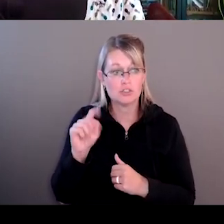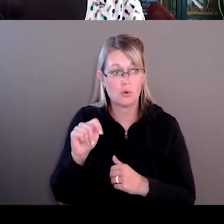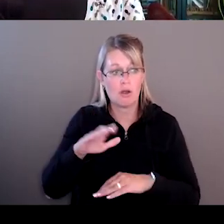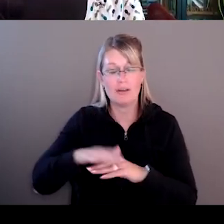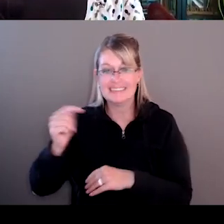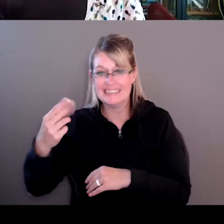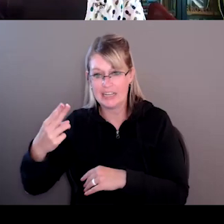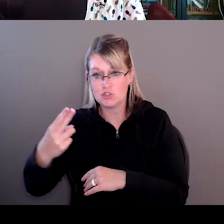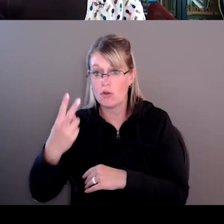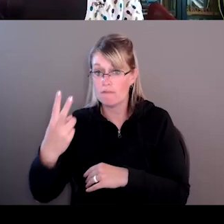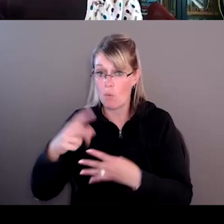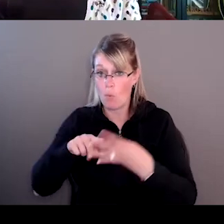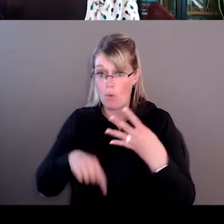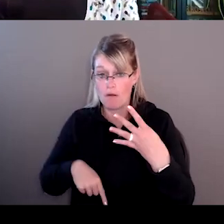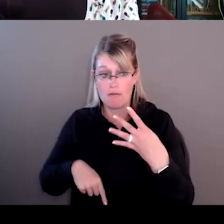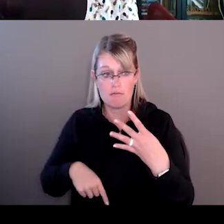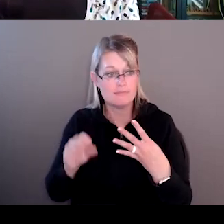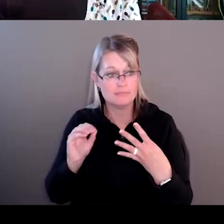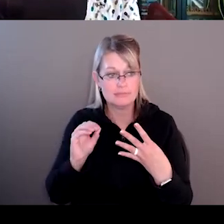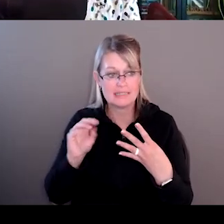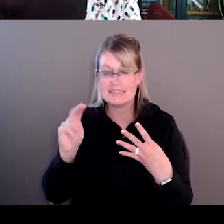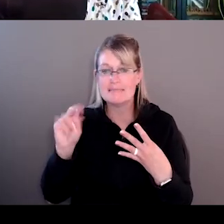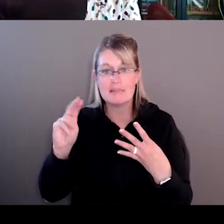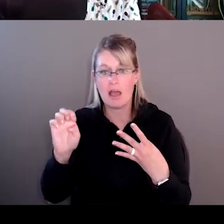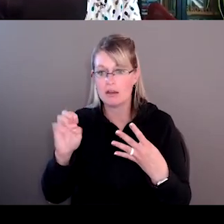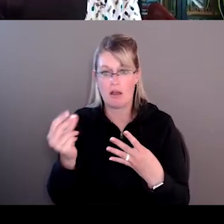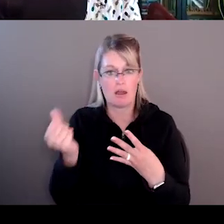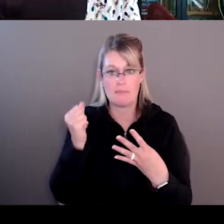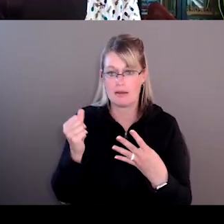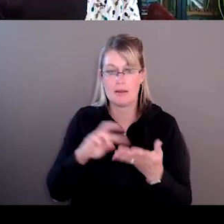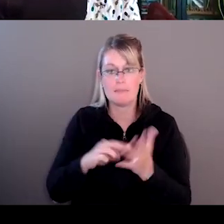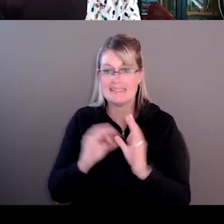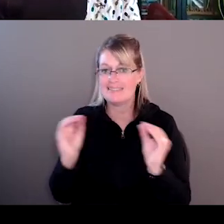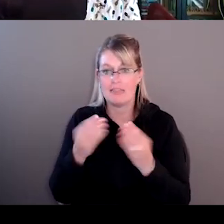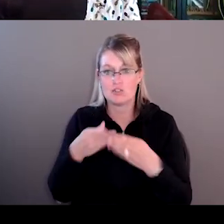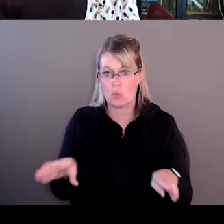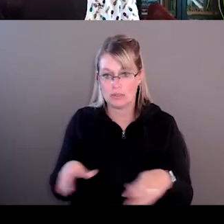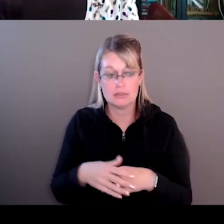four Valley is. None is the default value, means nothing is sorted. The ARIA spec says if you are